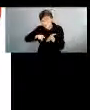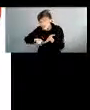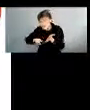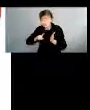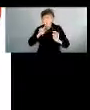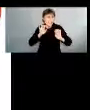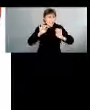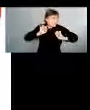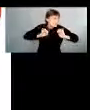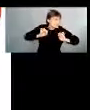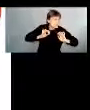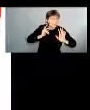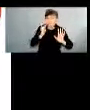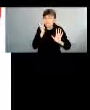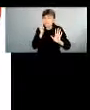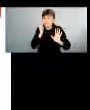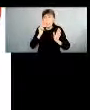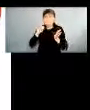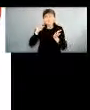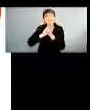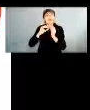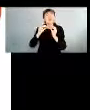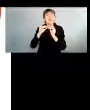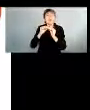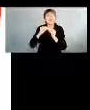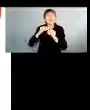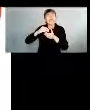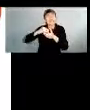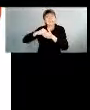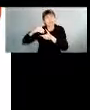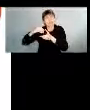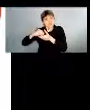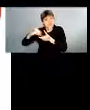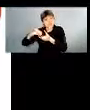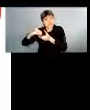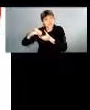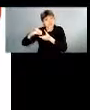but they are more externally focused and involve sharing your work with the public, raising